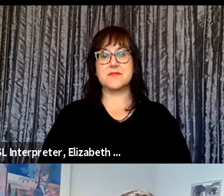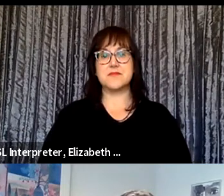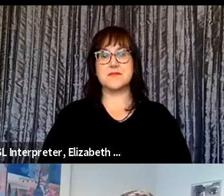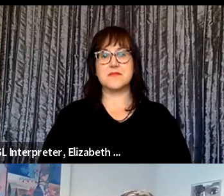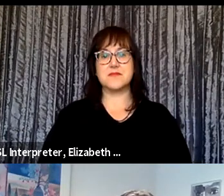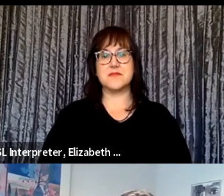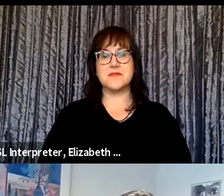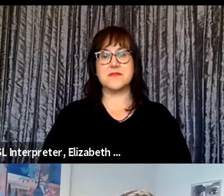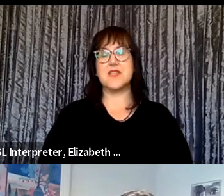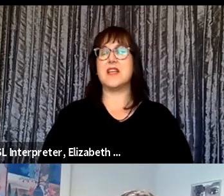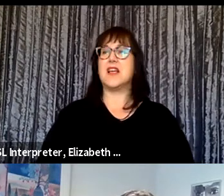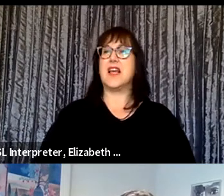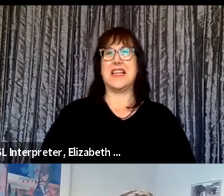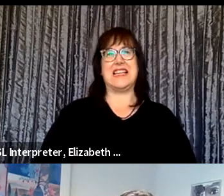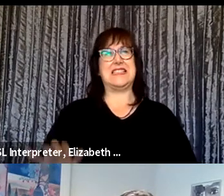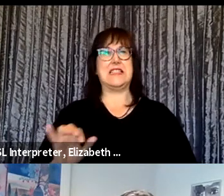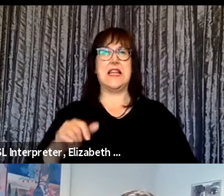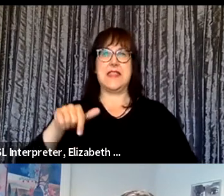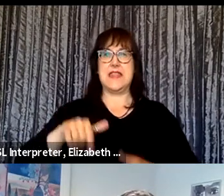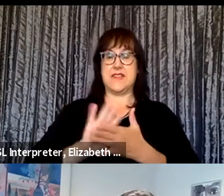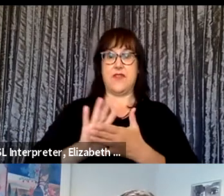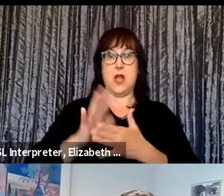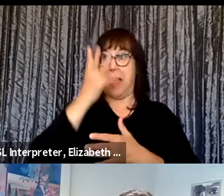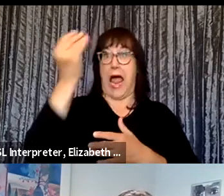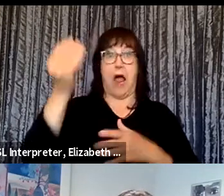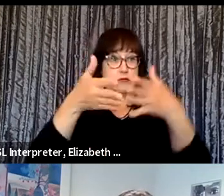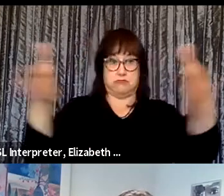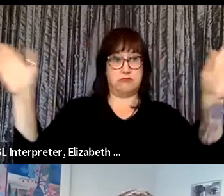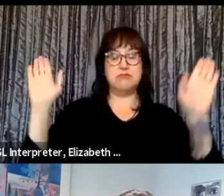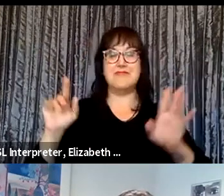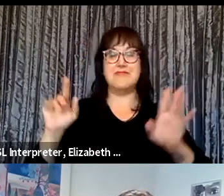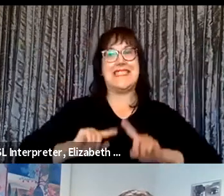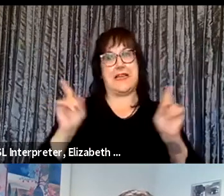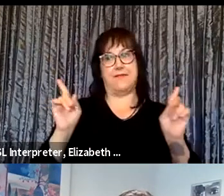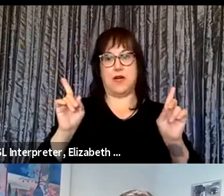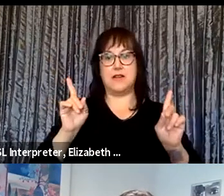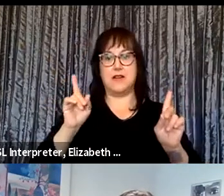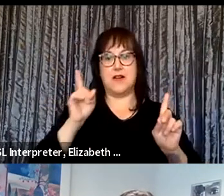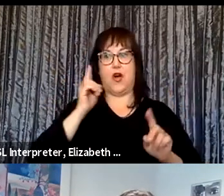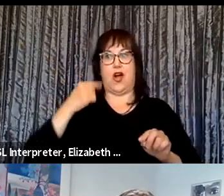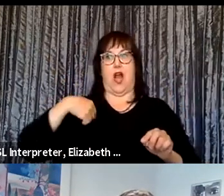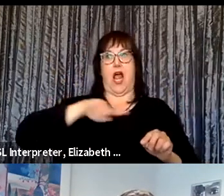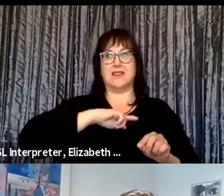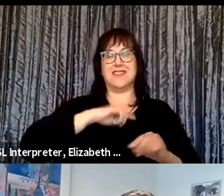in the public space, you know, is, is very different for all of us than for you, you know.